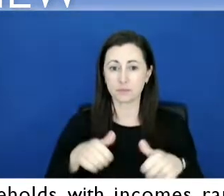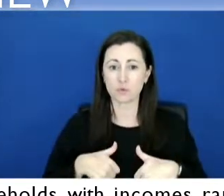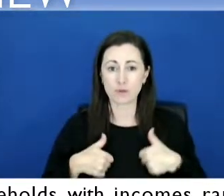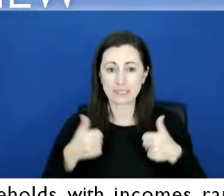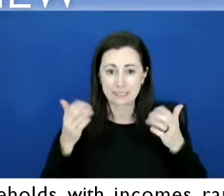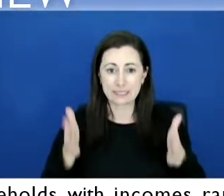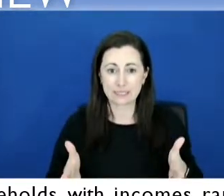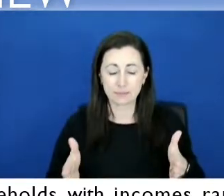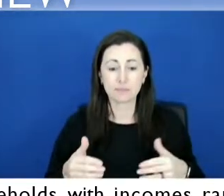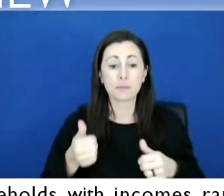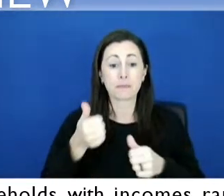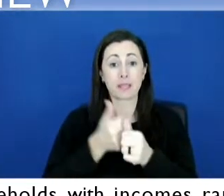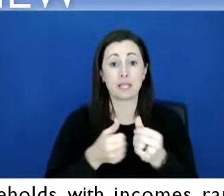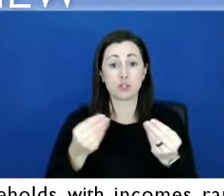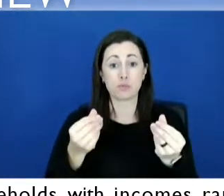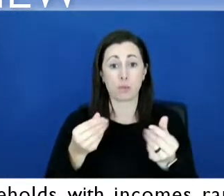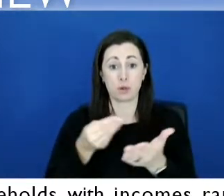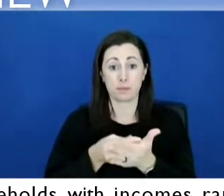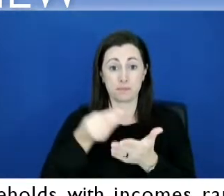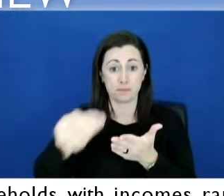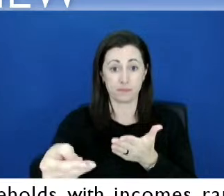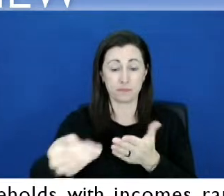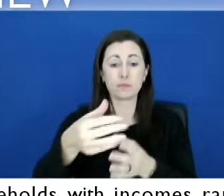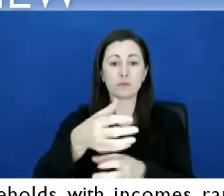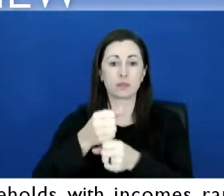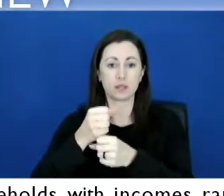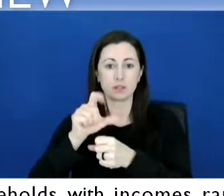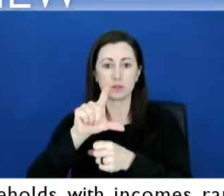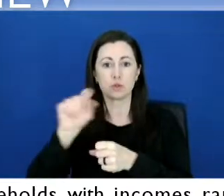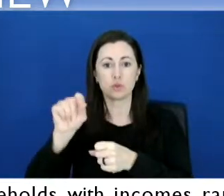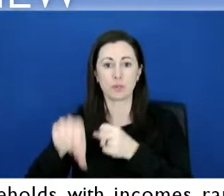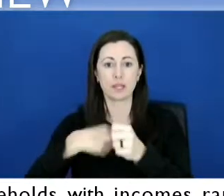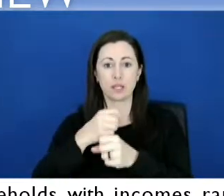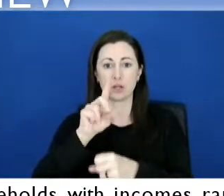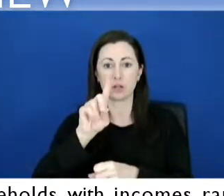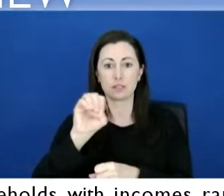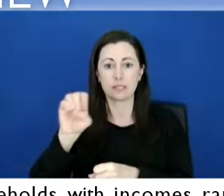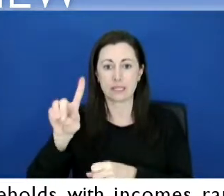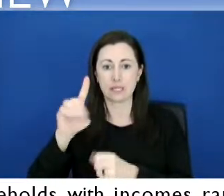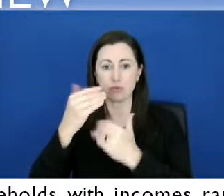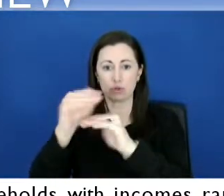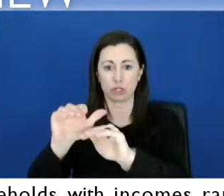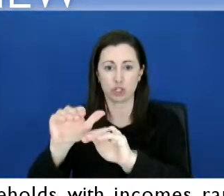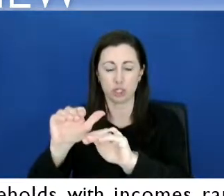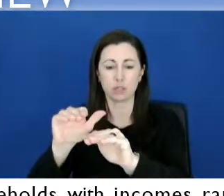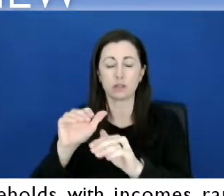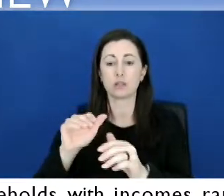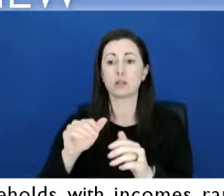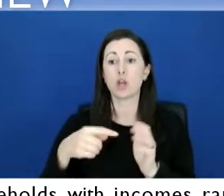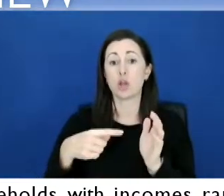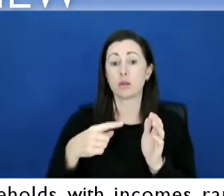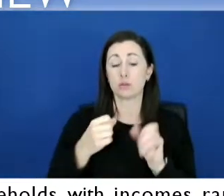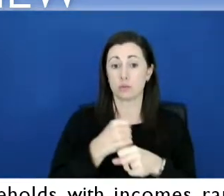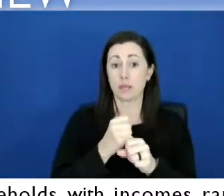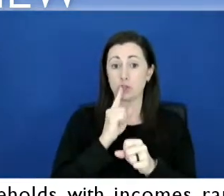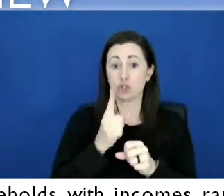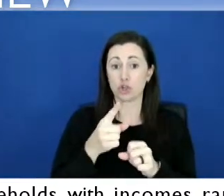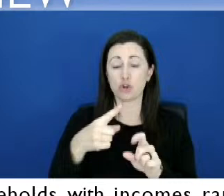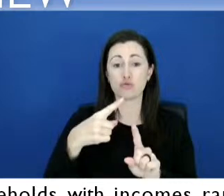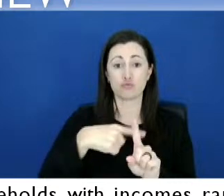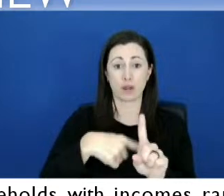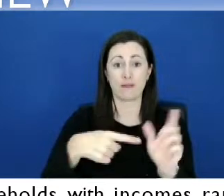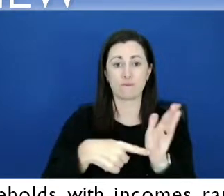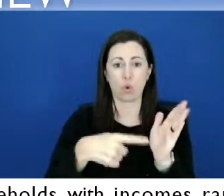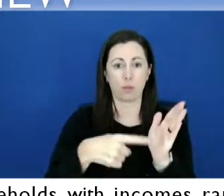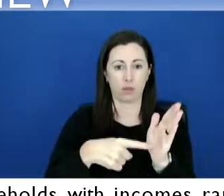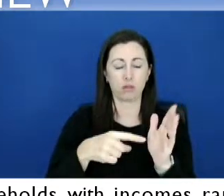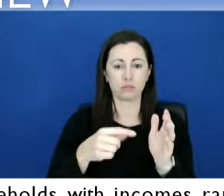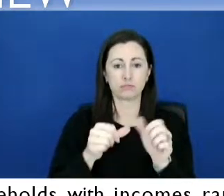SERVING OVER 5,000 RESIDENTS.